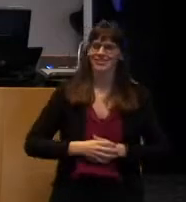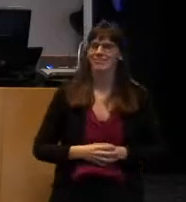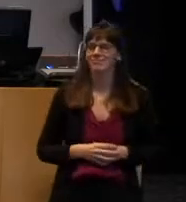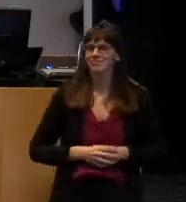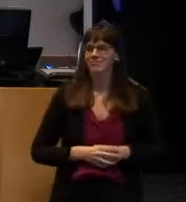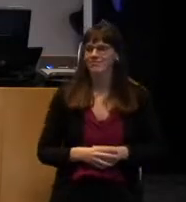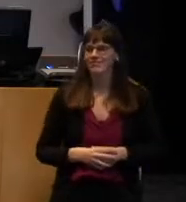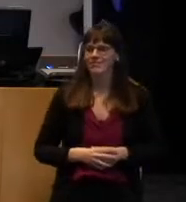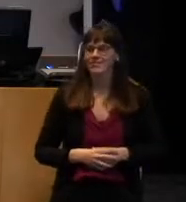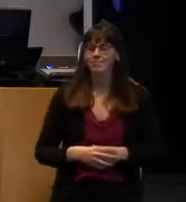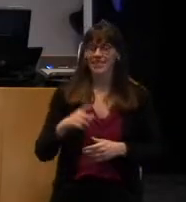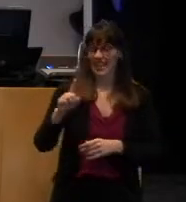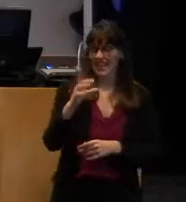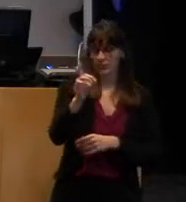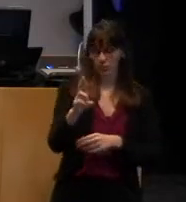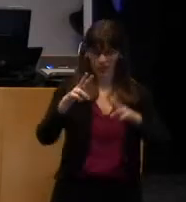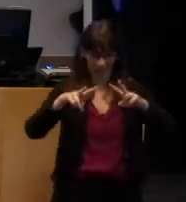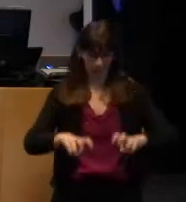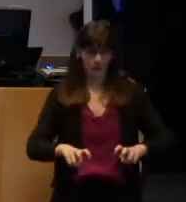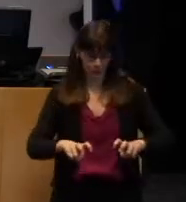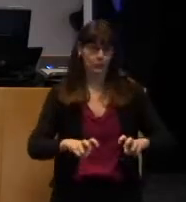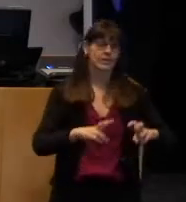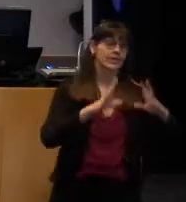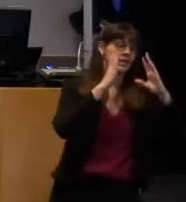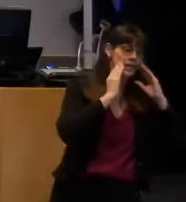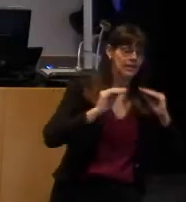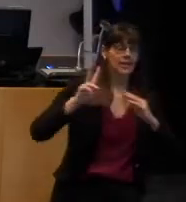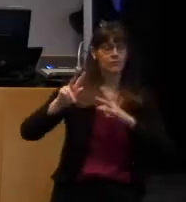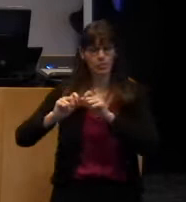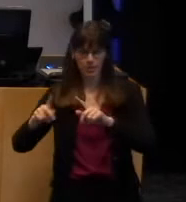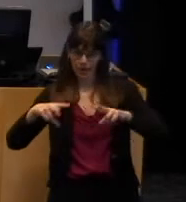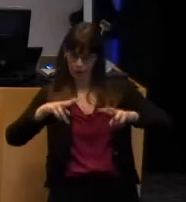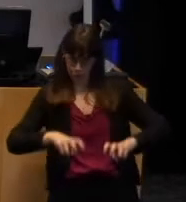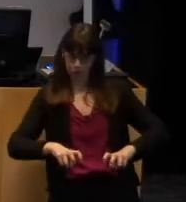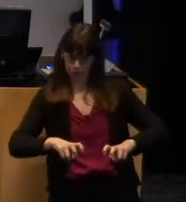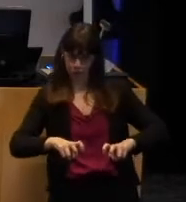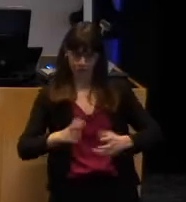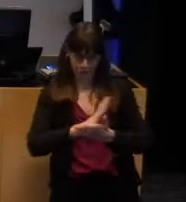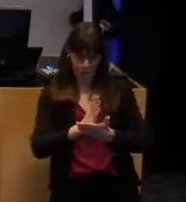So this is the first doctoral study that examines Dutch - Flemish Sign Language, VGT, interpreting,